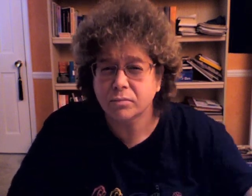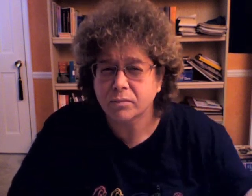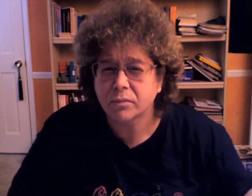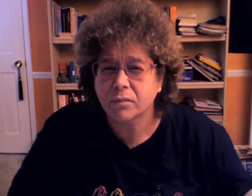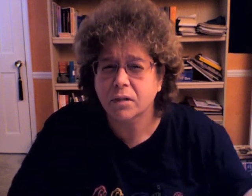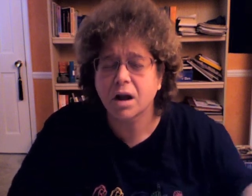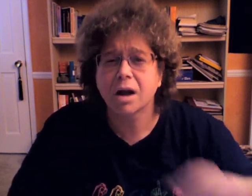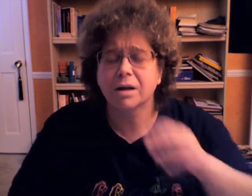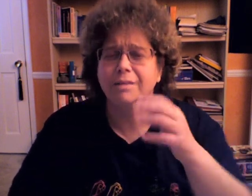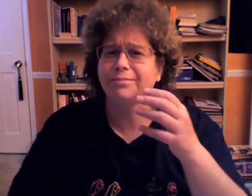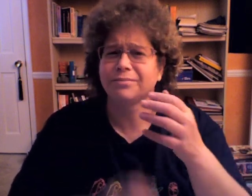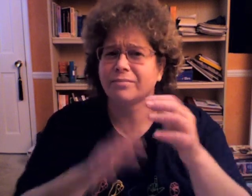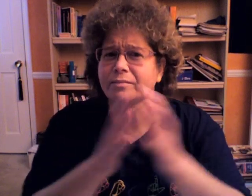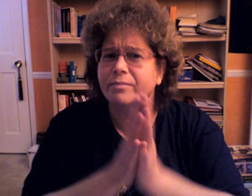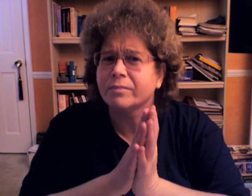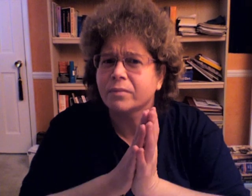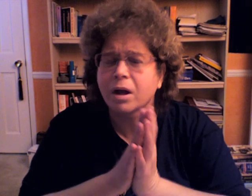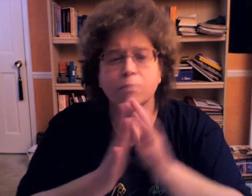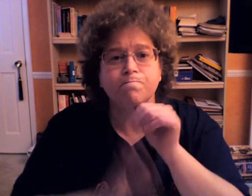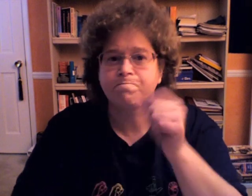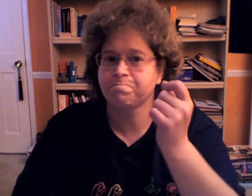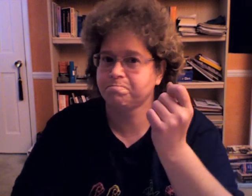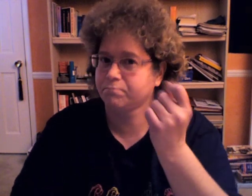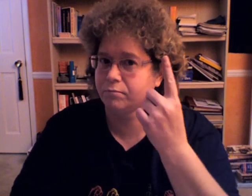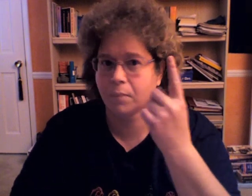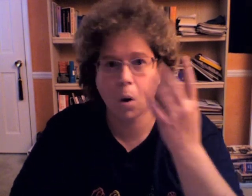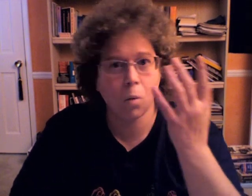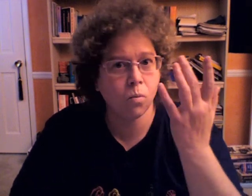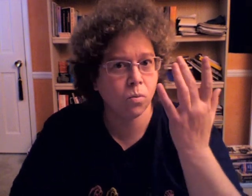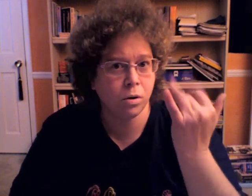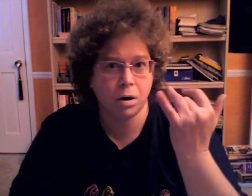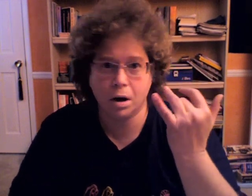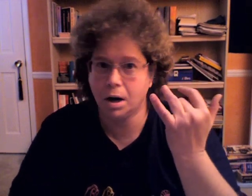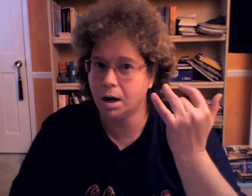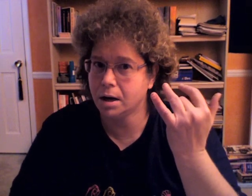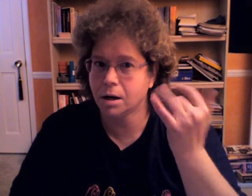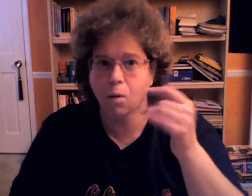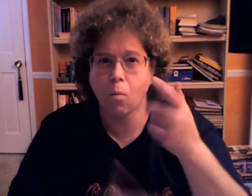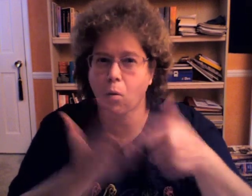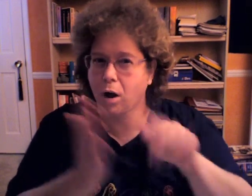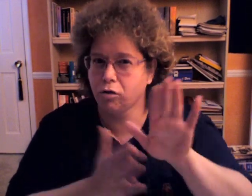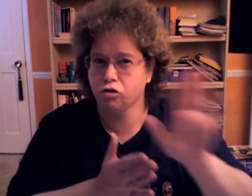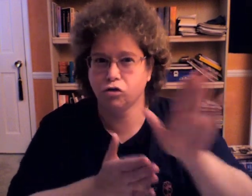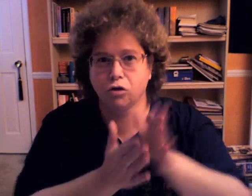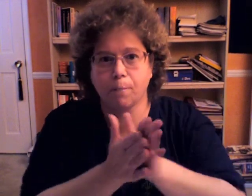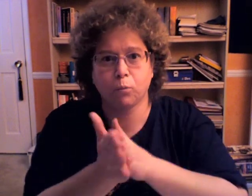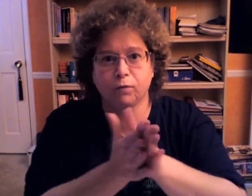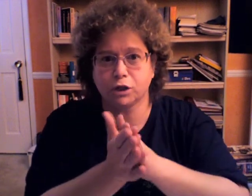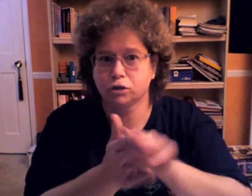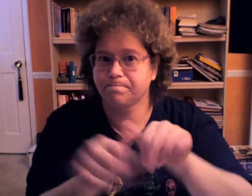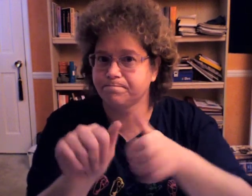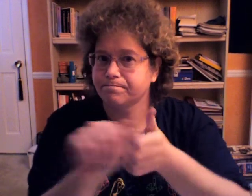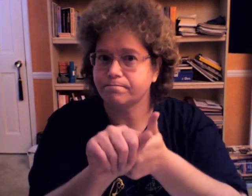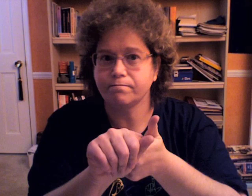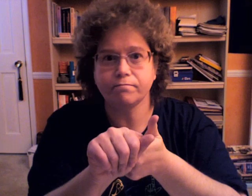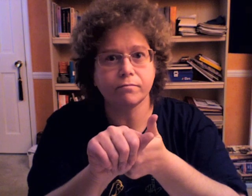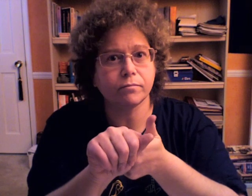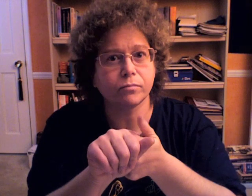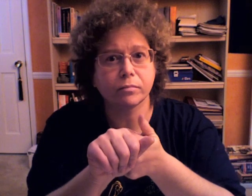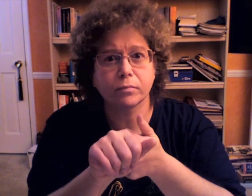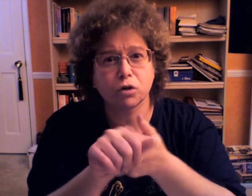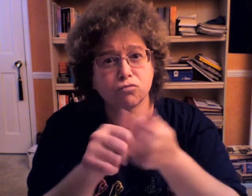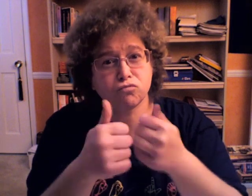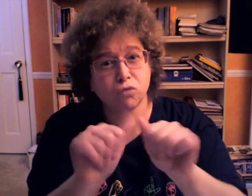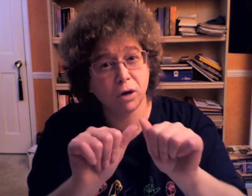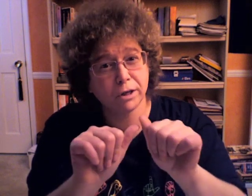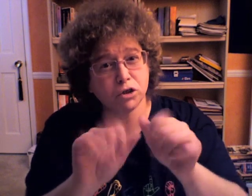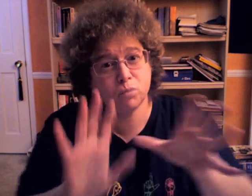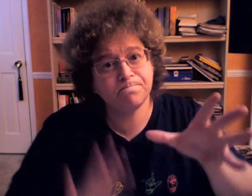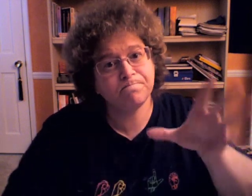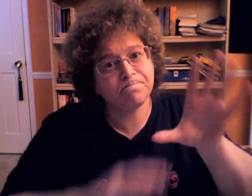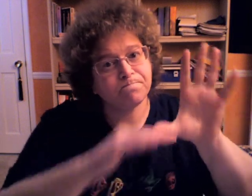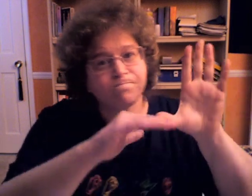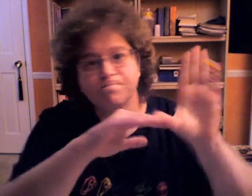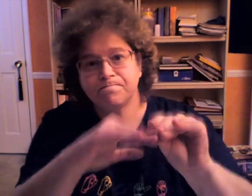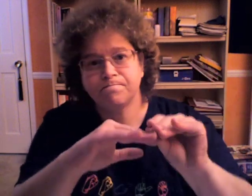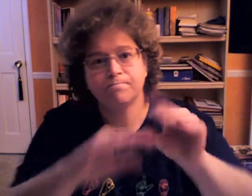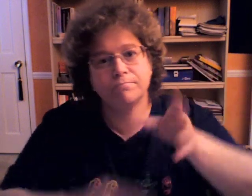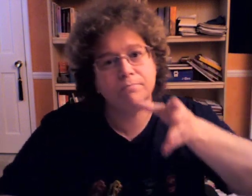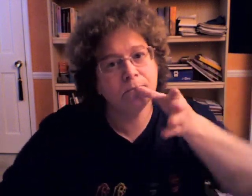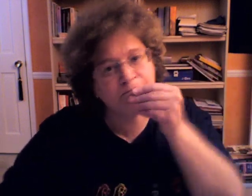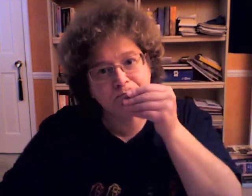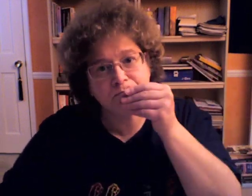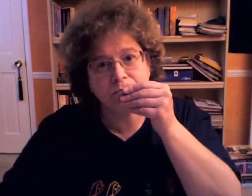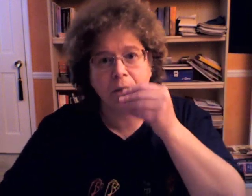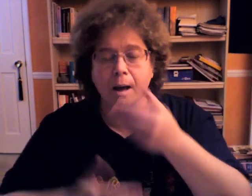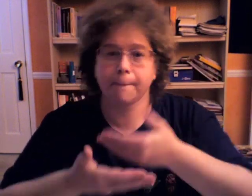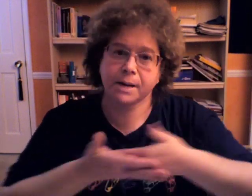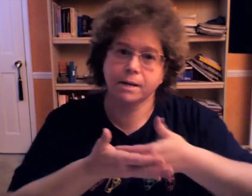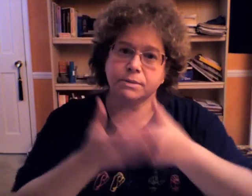I don't understand their ulterior motives, their attempt to minimize and decrease credibility of the